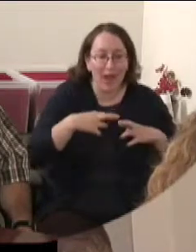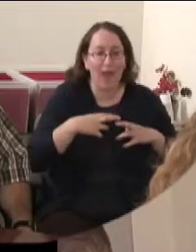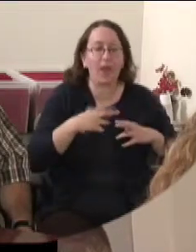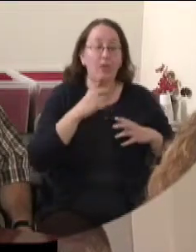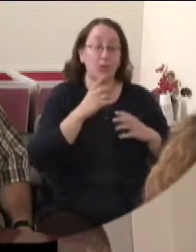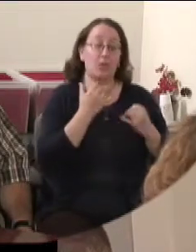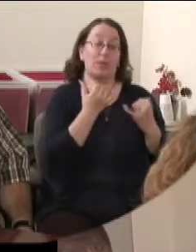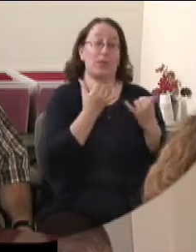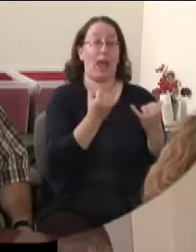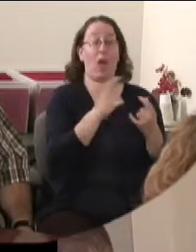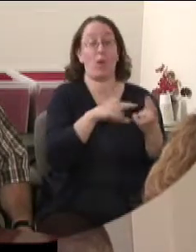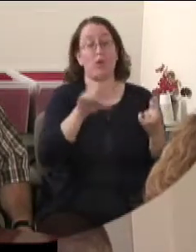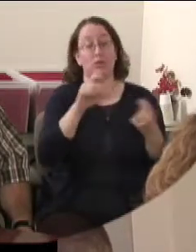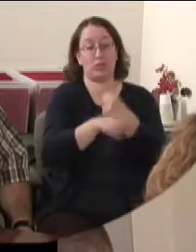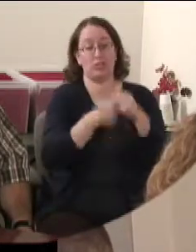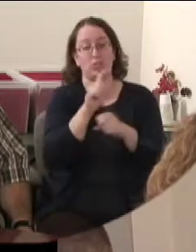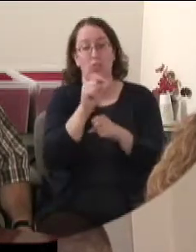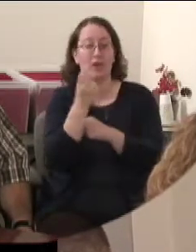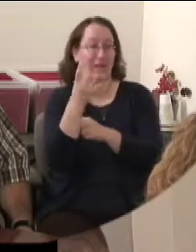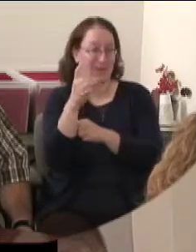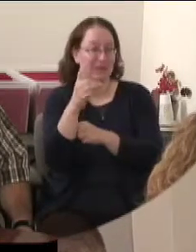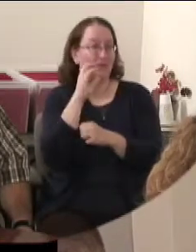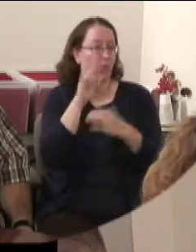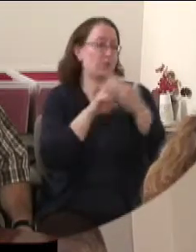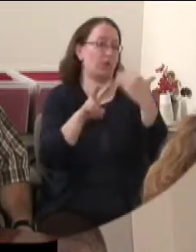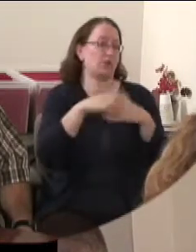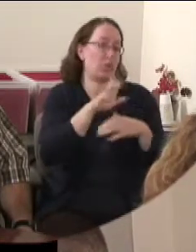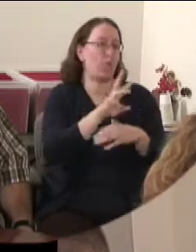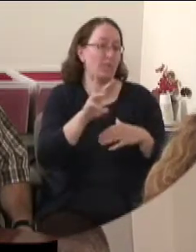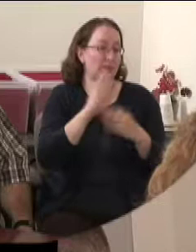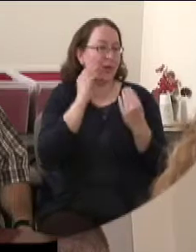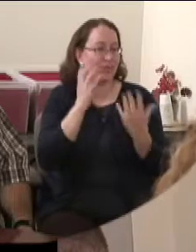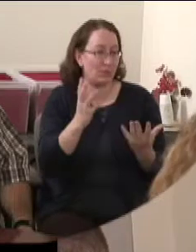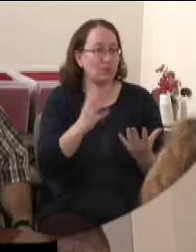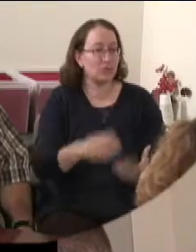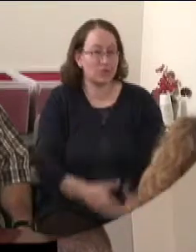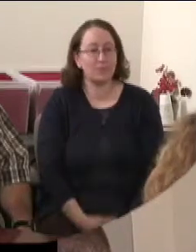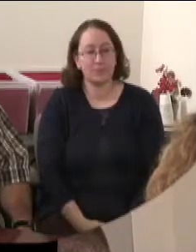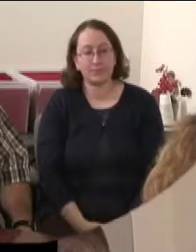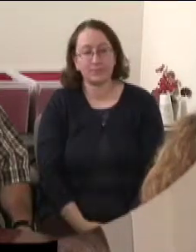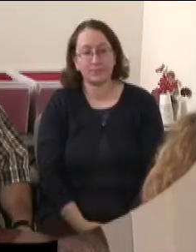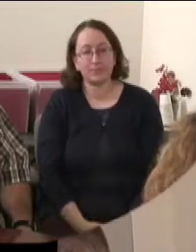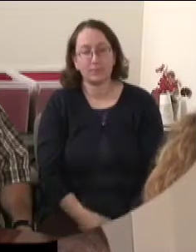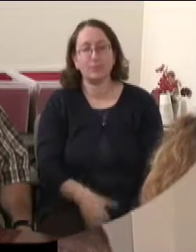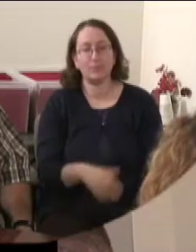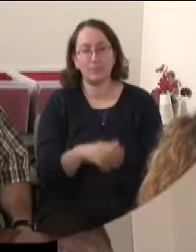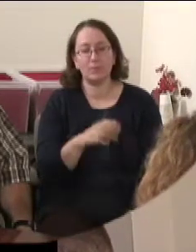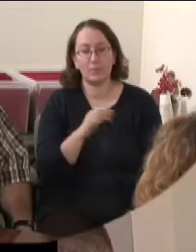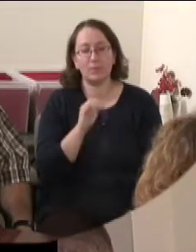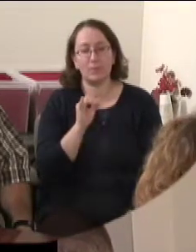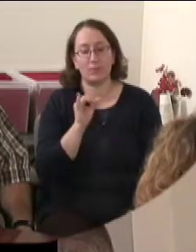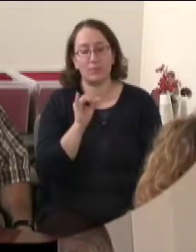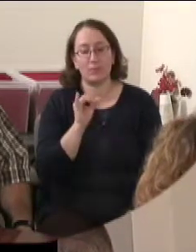is what the projection was from the Economic Data Viewer.